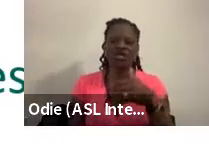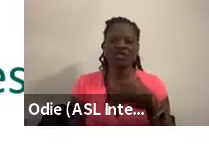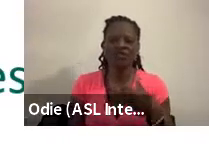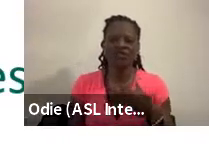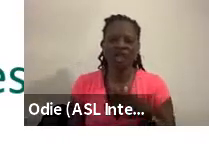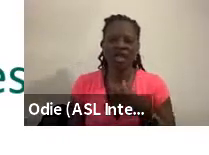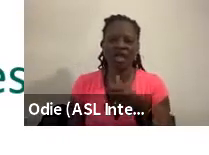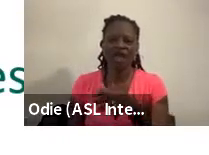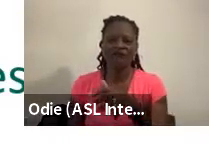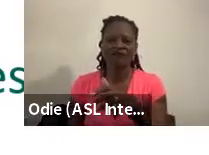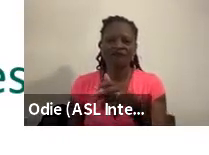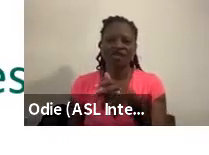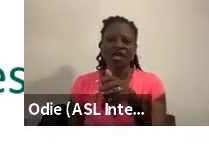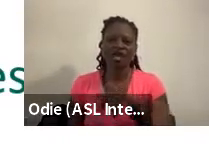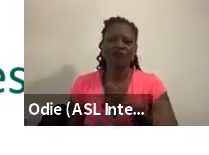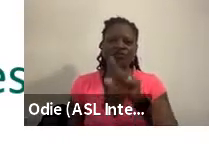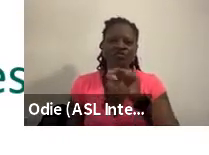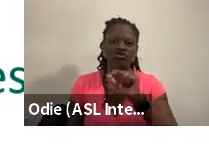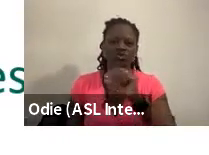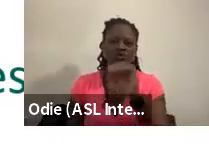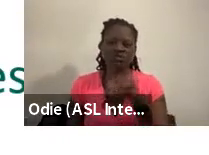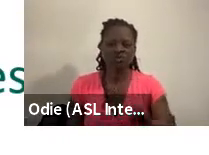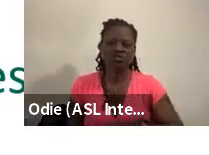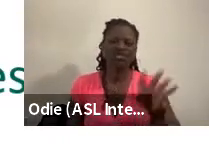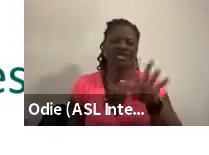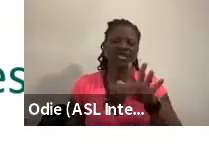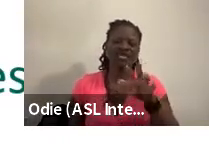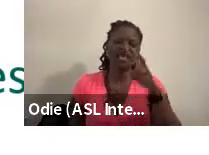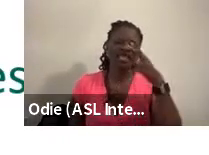Thirty two percent had an income of forty nine thousand or less. Twenty eight.